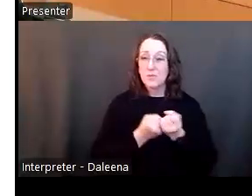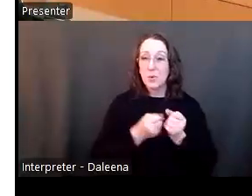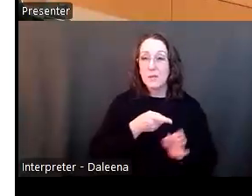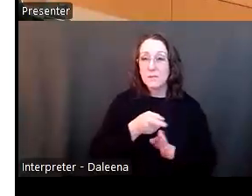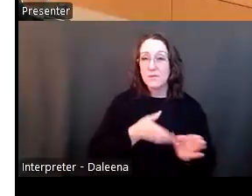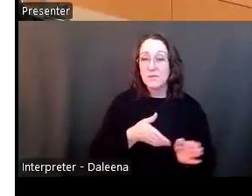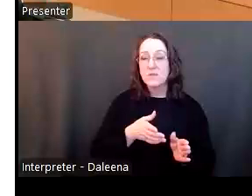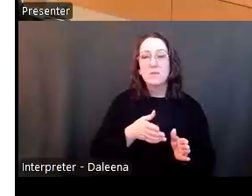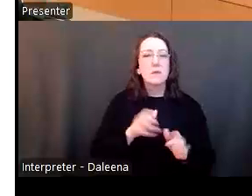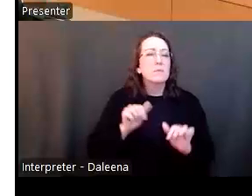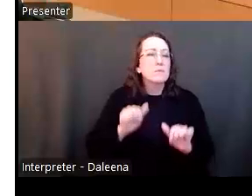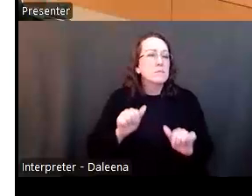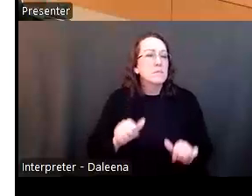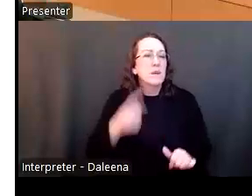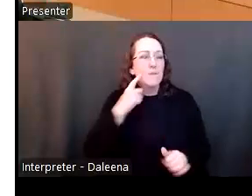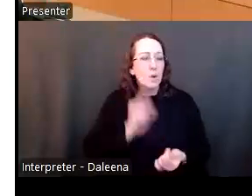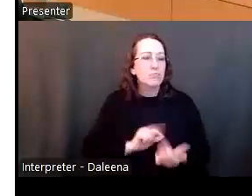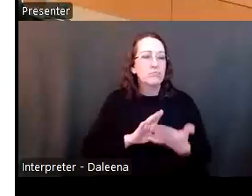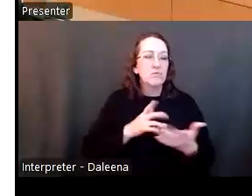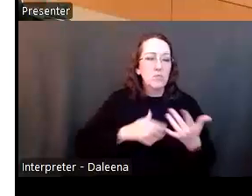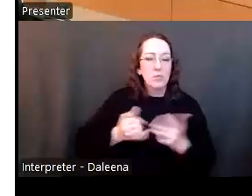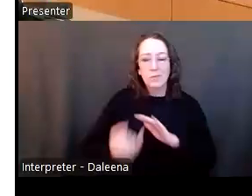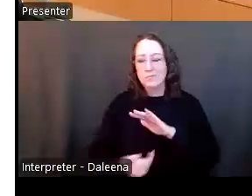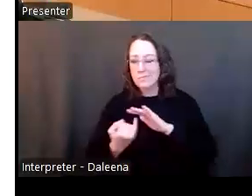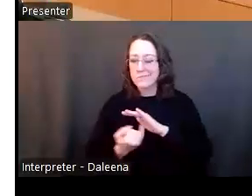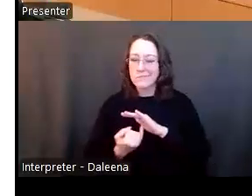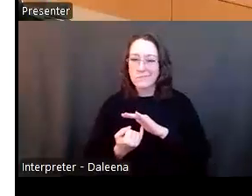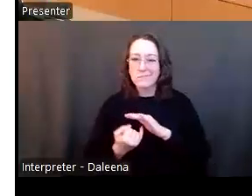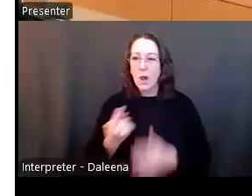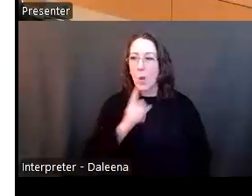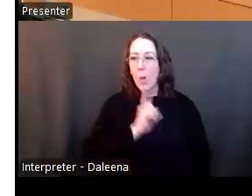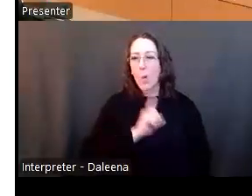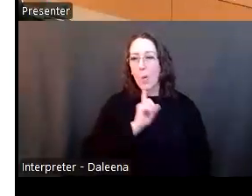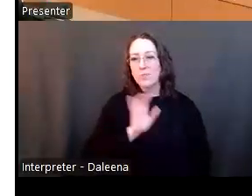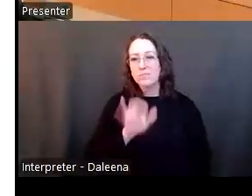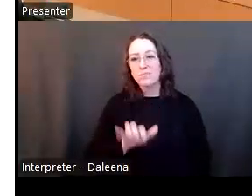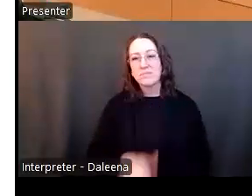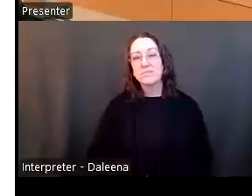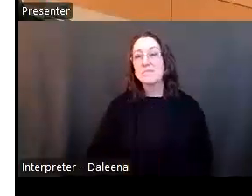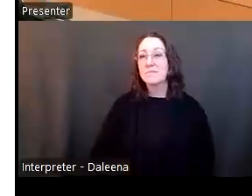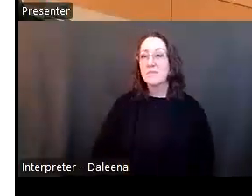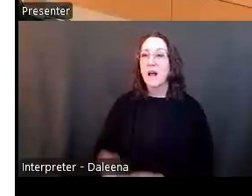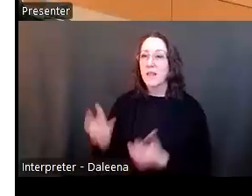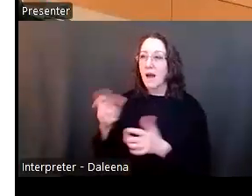and what potential that has for addressing social isolation and loneliness uh lots of potential uh